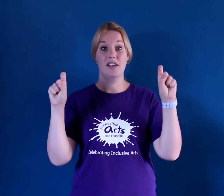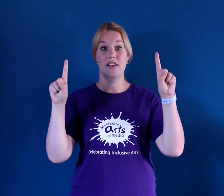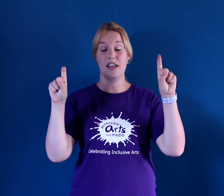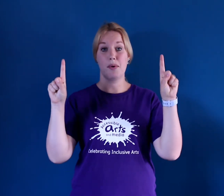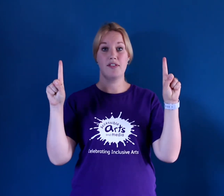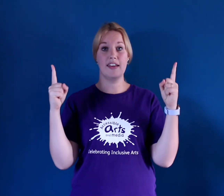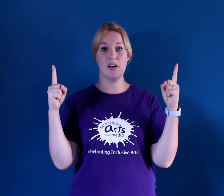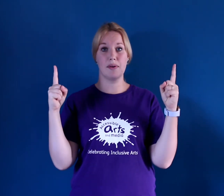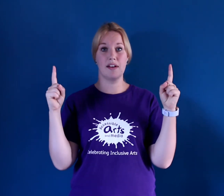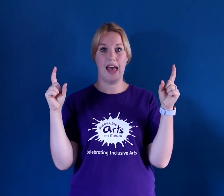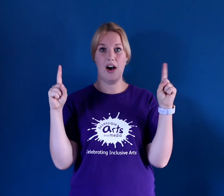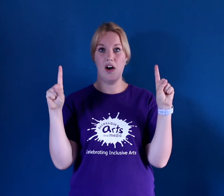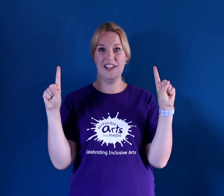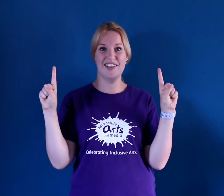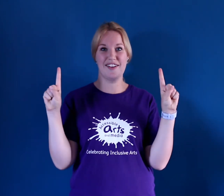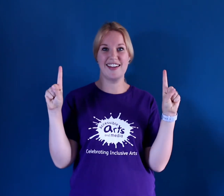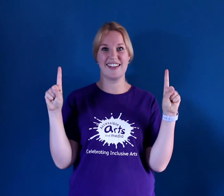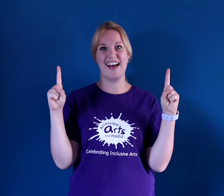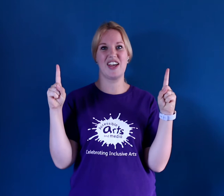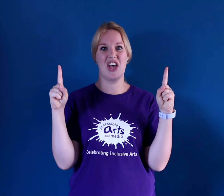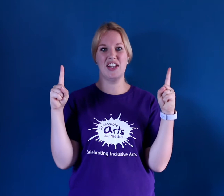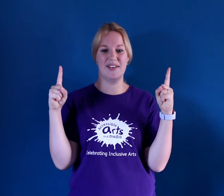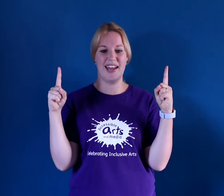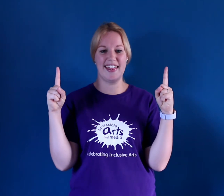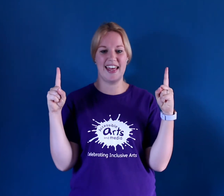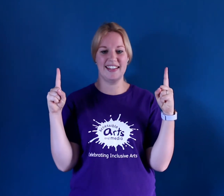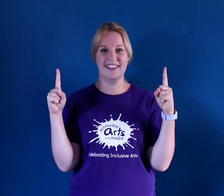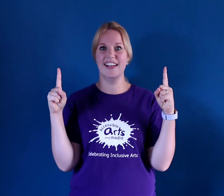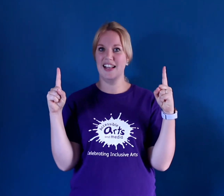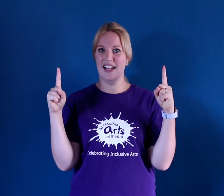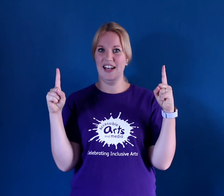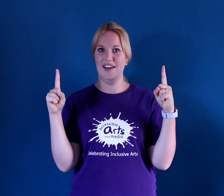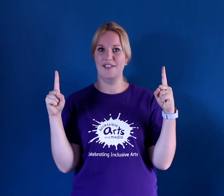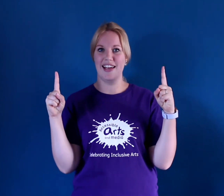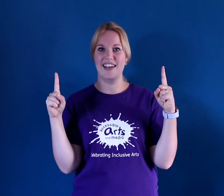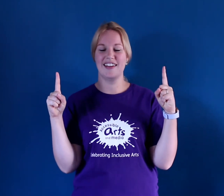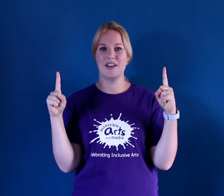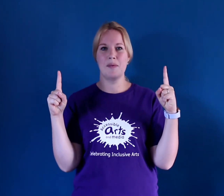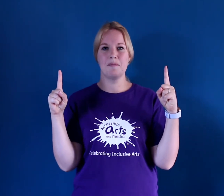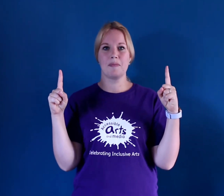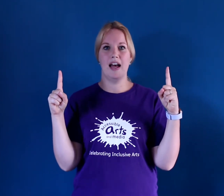Stick your pointy finger up. All the other fingers are curled away there. Lovely.